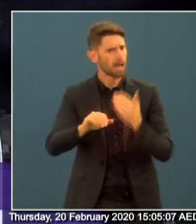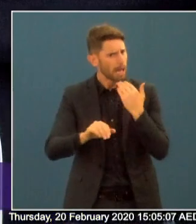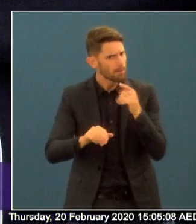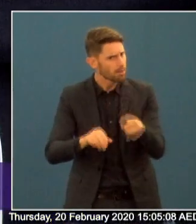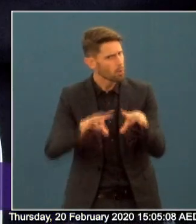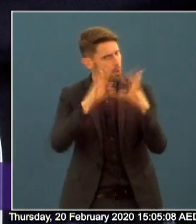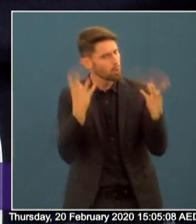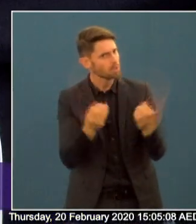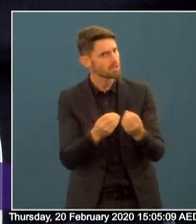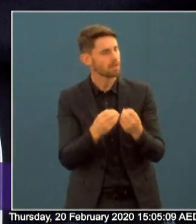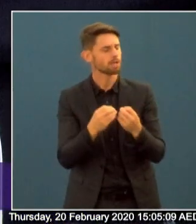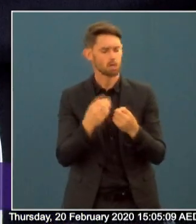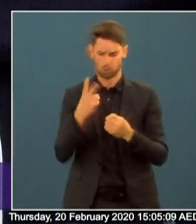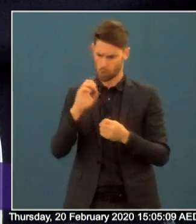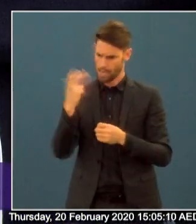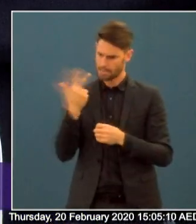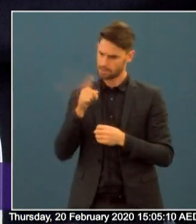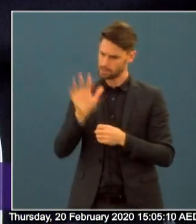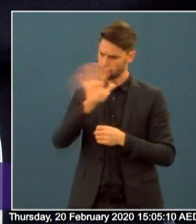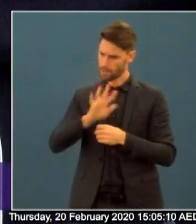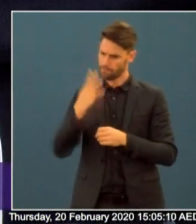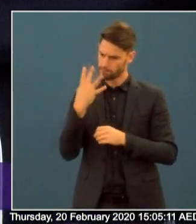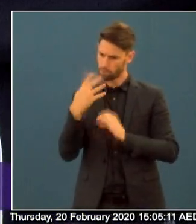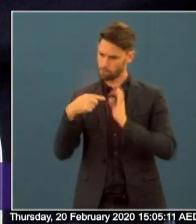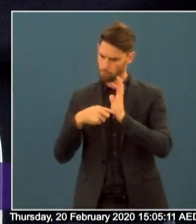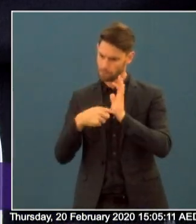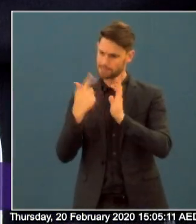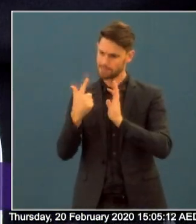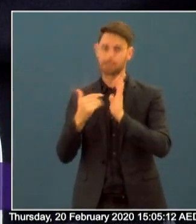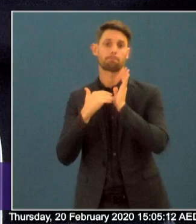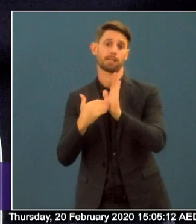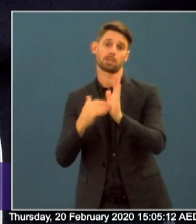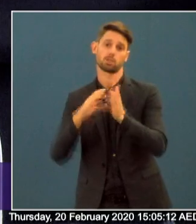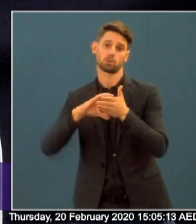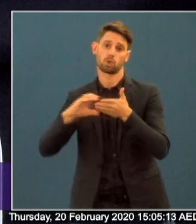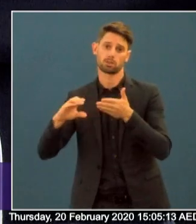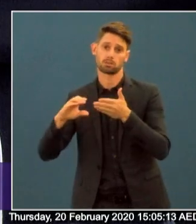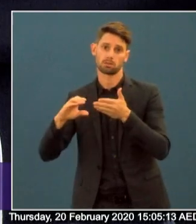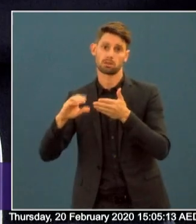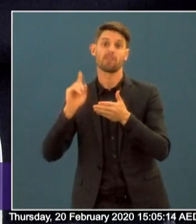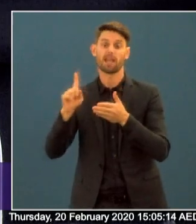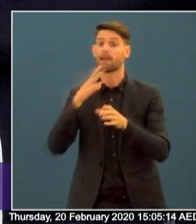That was — in 2018, I think it was about $4.7 million. And there were additional investments on top of that.